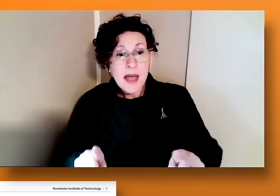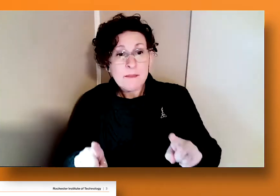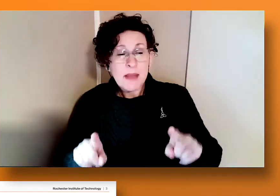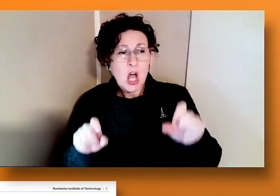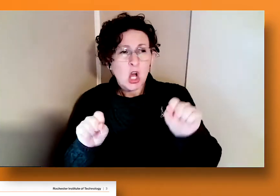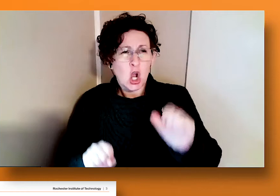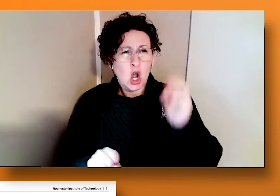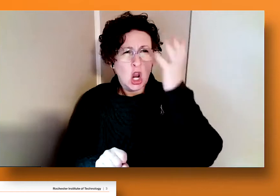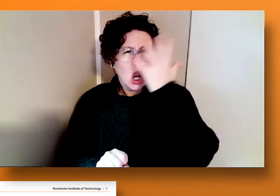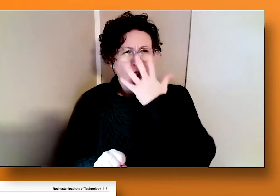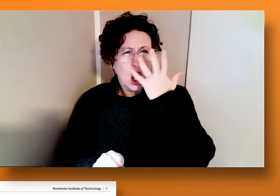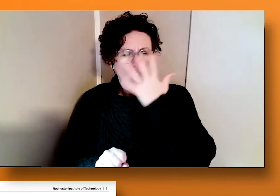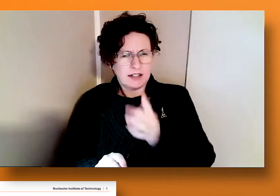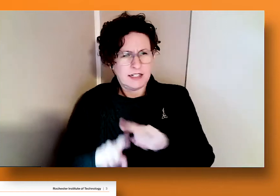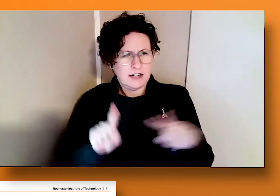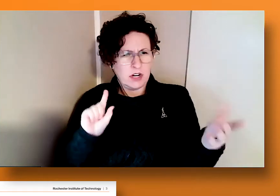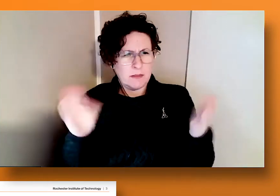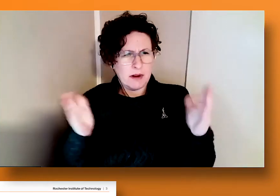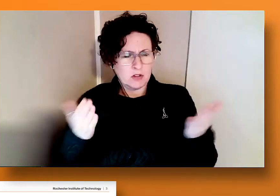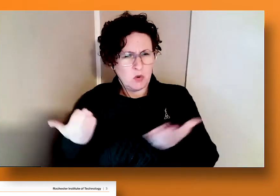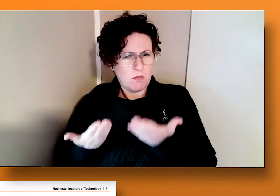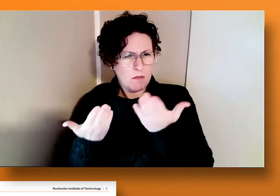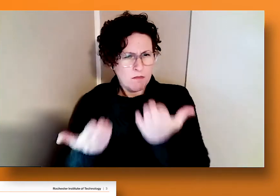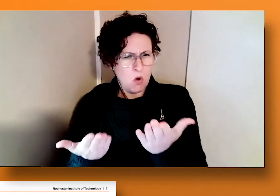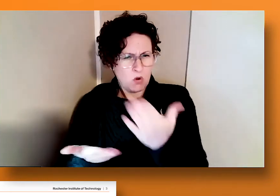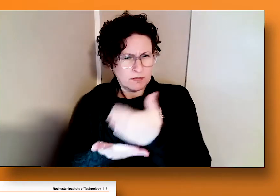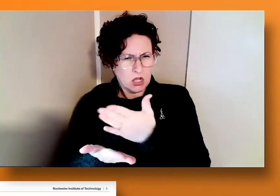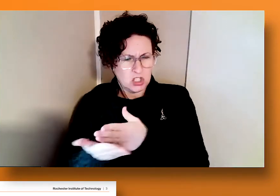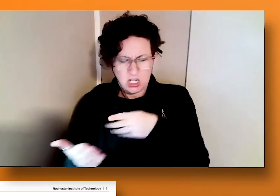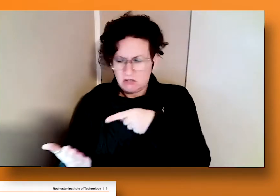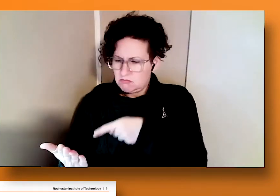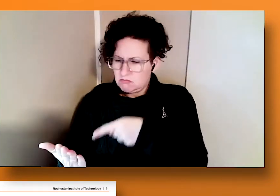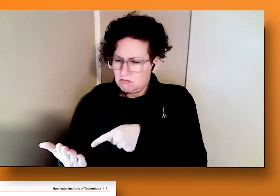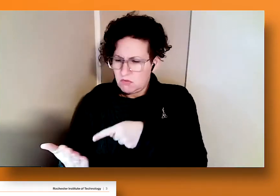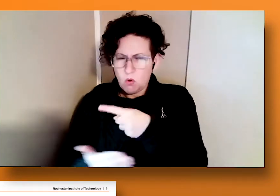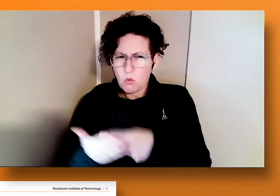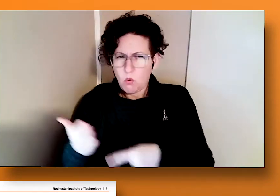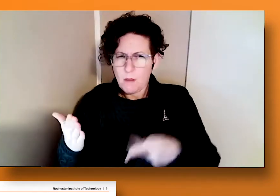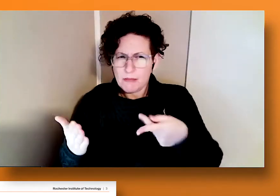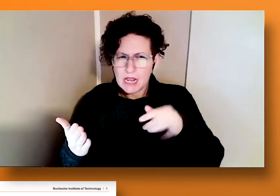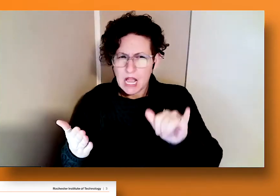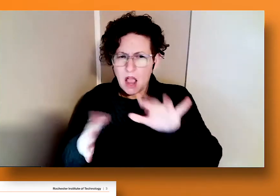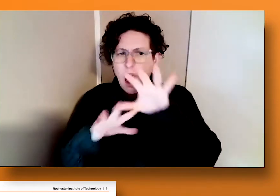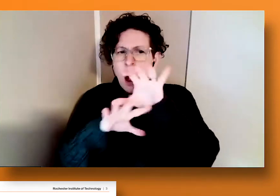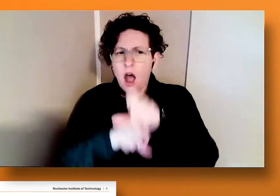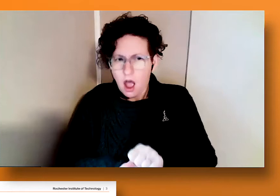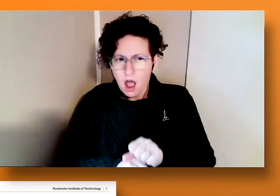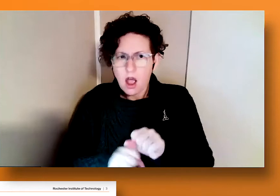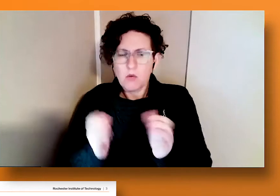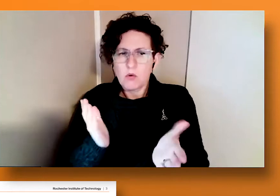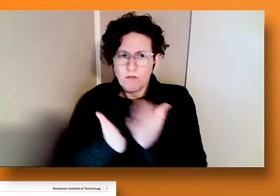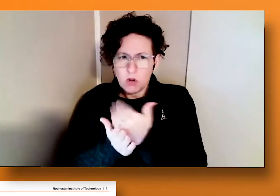it could end up looking very different from the proposed budget and what the PI is used to looking at